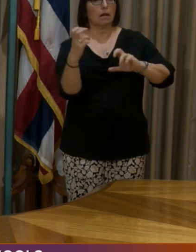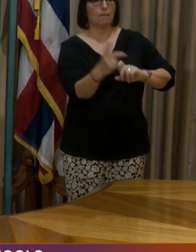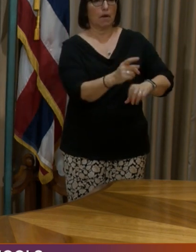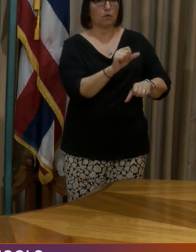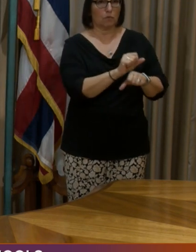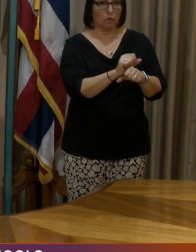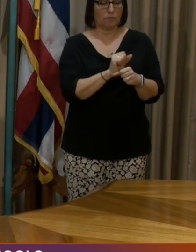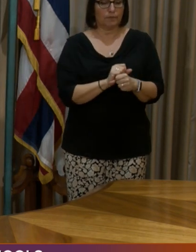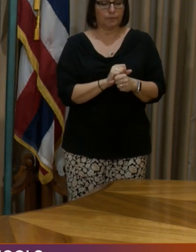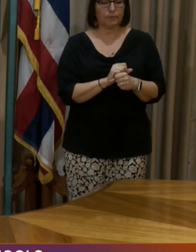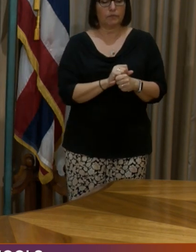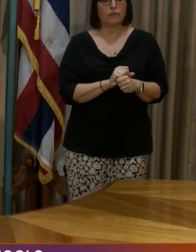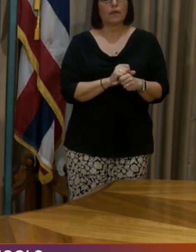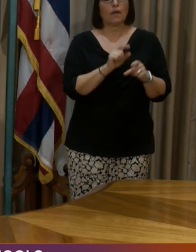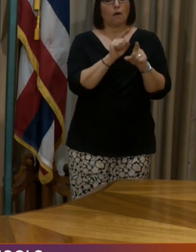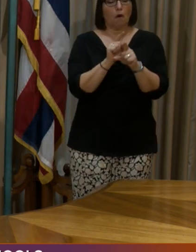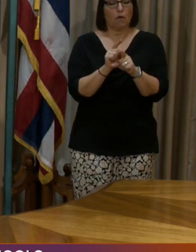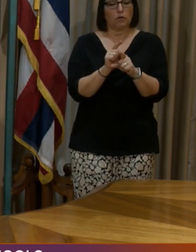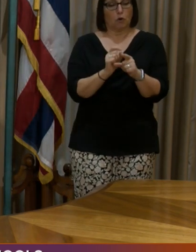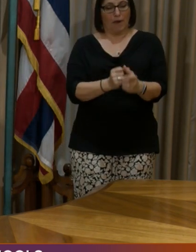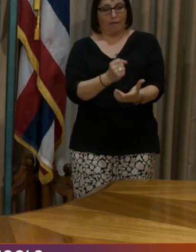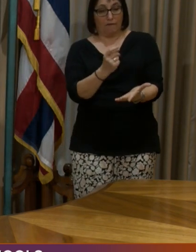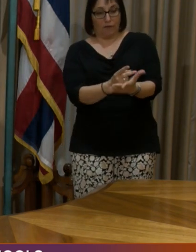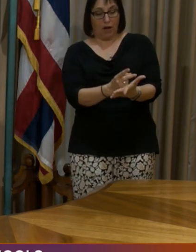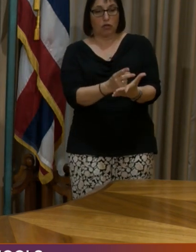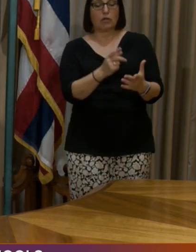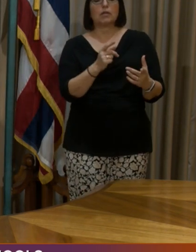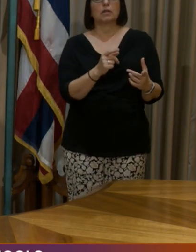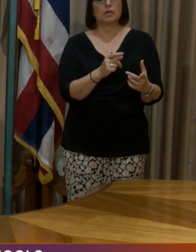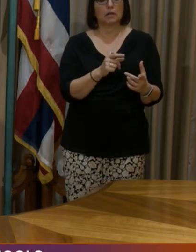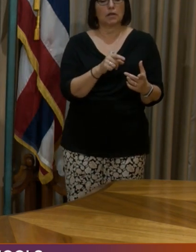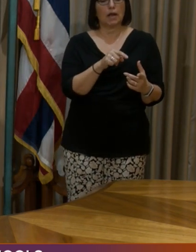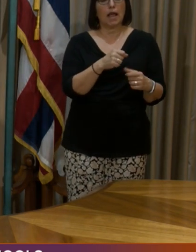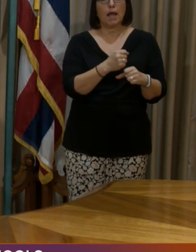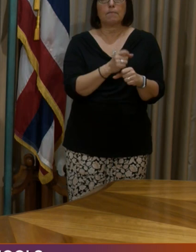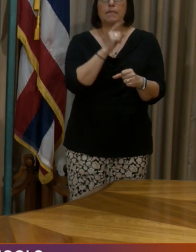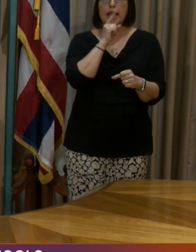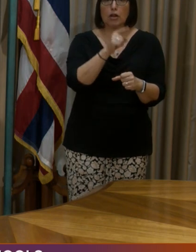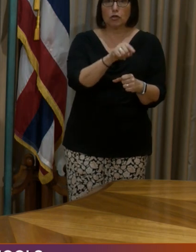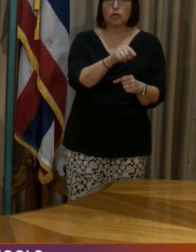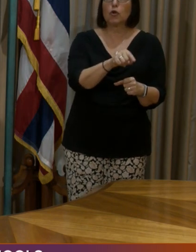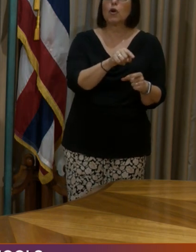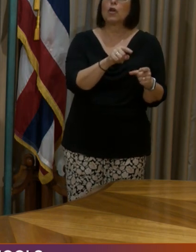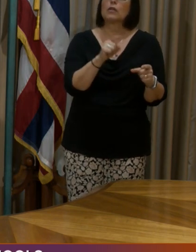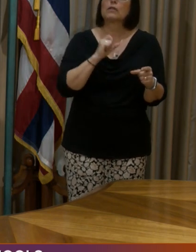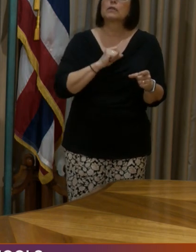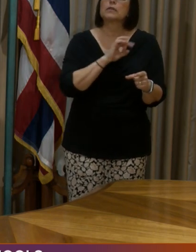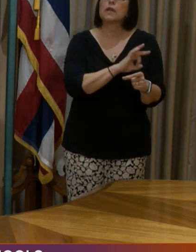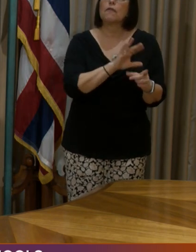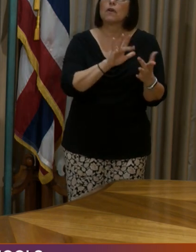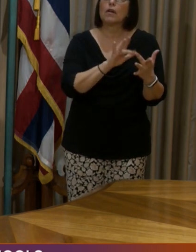THE DEPARTMENT OF HEALTH IS A PARTNER WITH US ON THE HEALTH IDE OF REVOCATION, AND WE ALSO